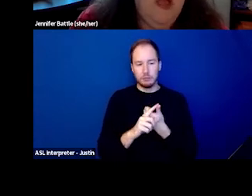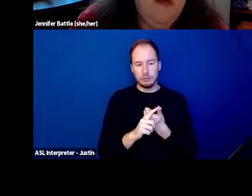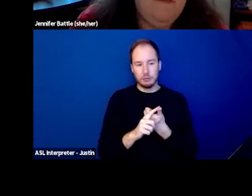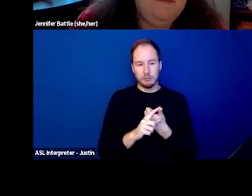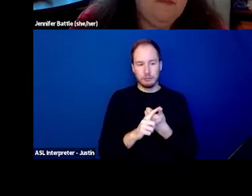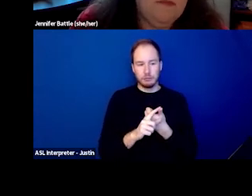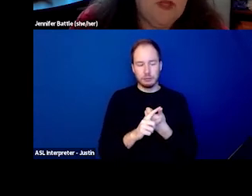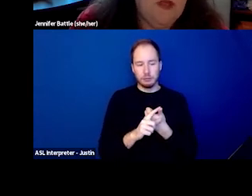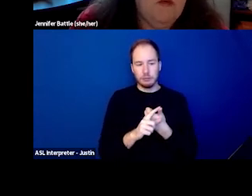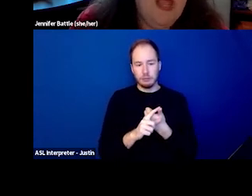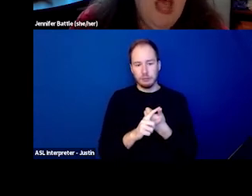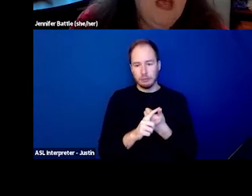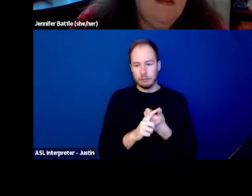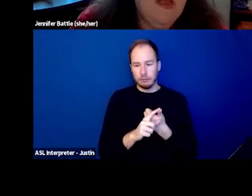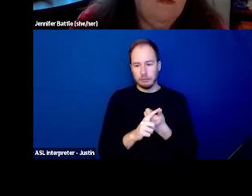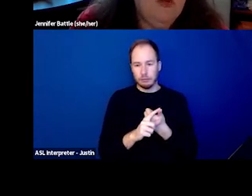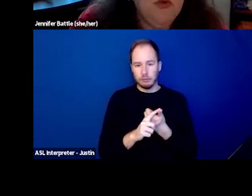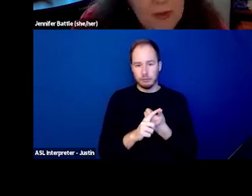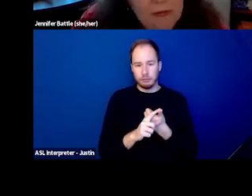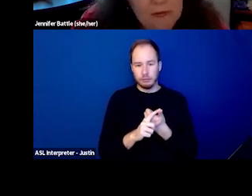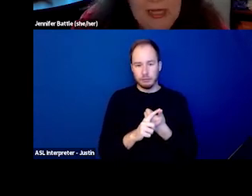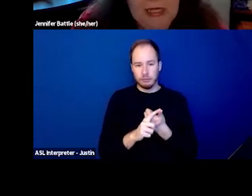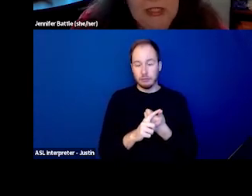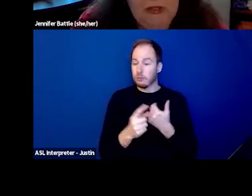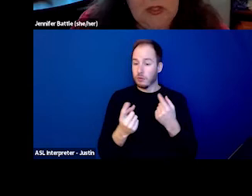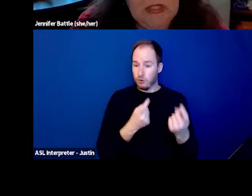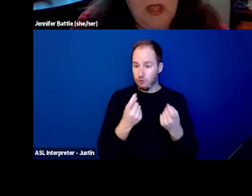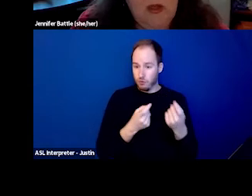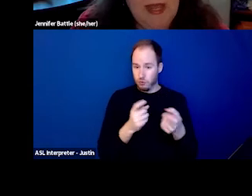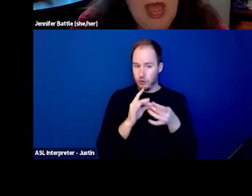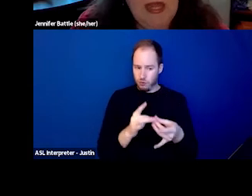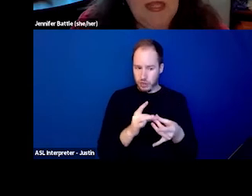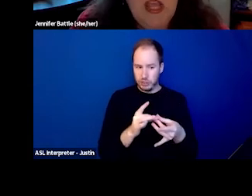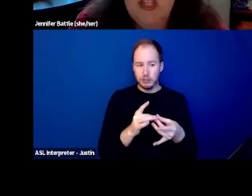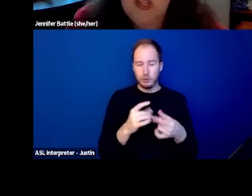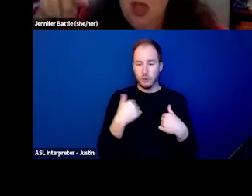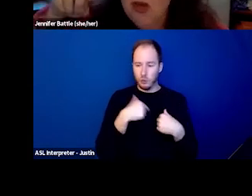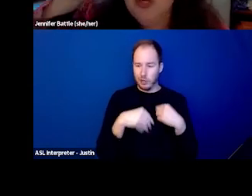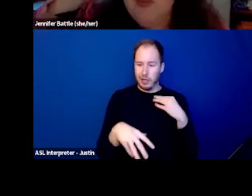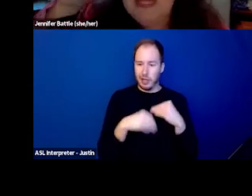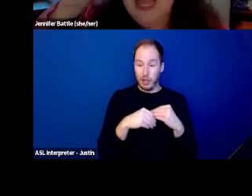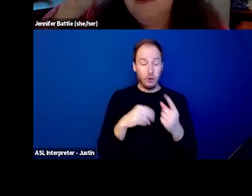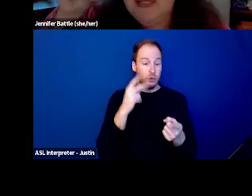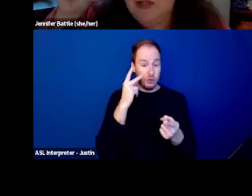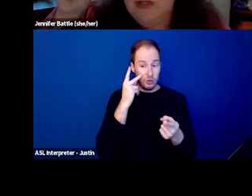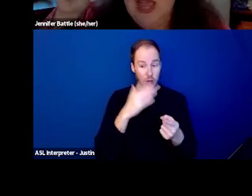So we have recruitment related issues. So you saw earlier in my slide where I told you I